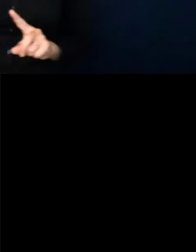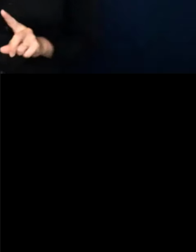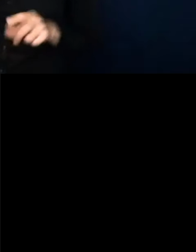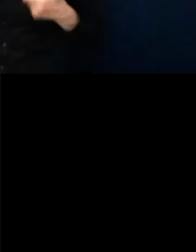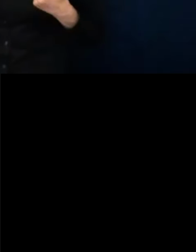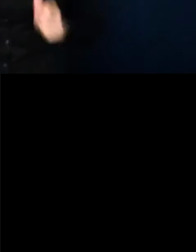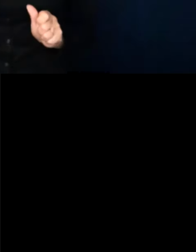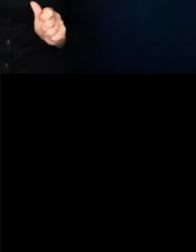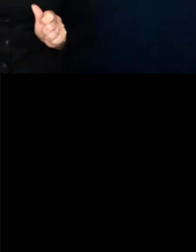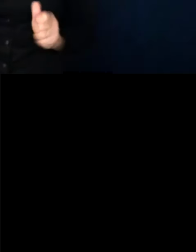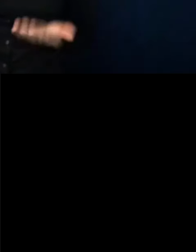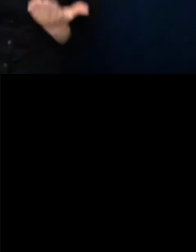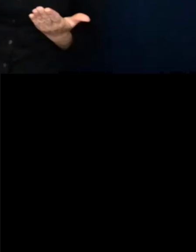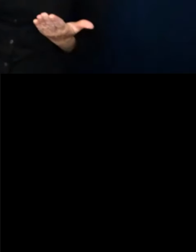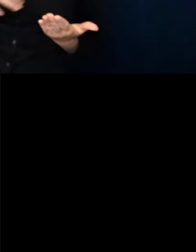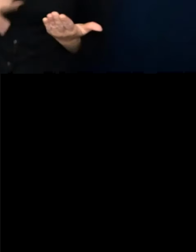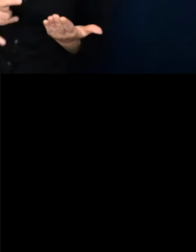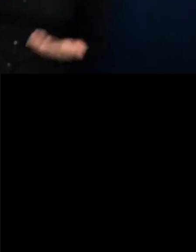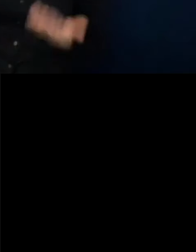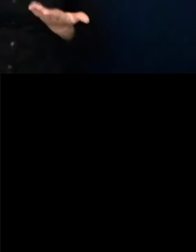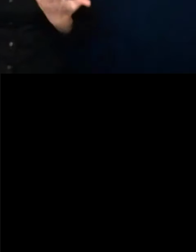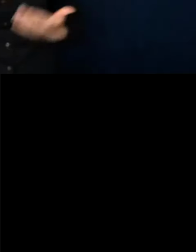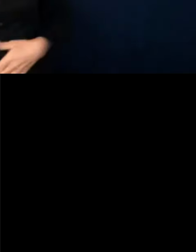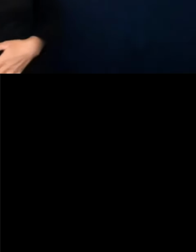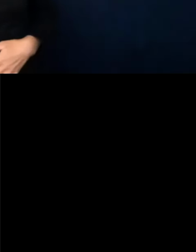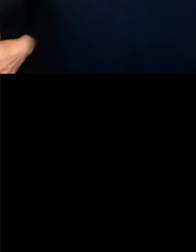I would have mixed feelings too, if I were eligible. But I made it, so I'm not.